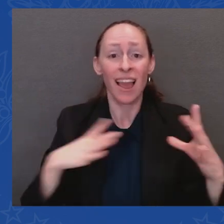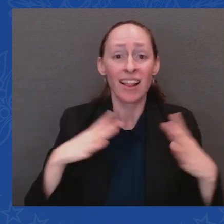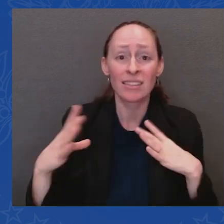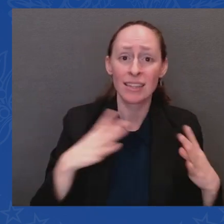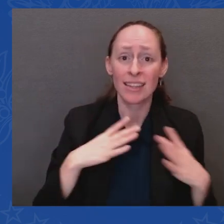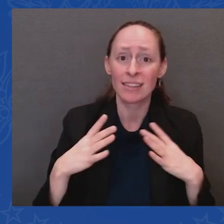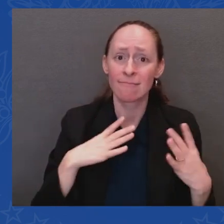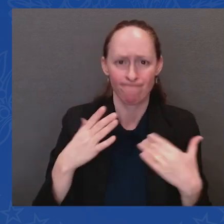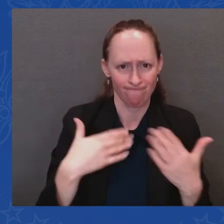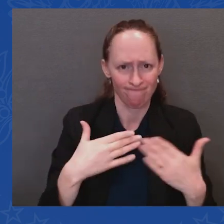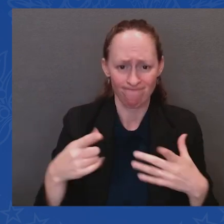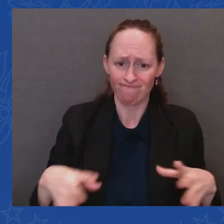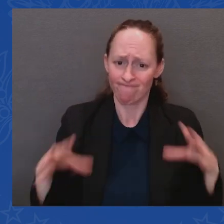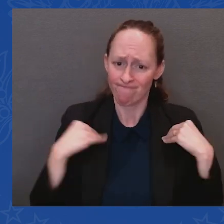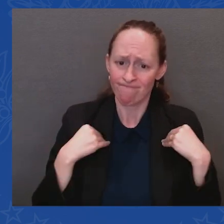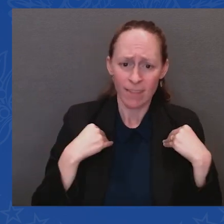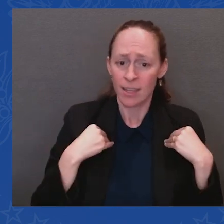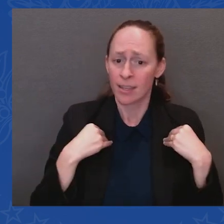They'll never see all the packing and unpacking,